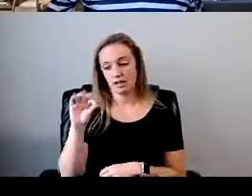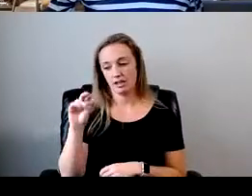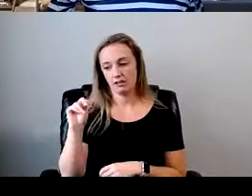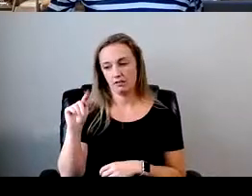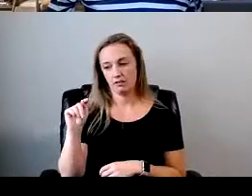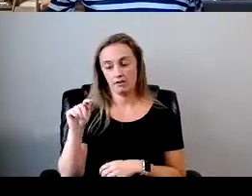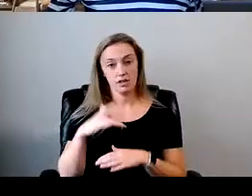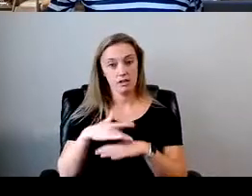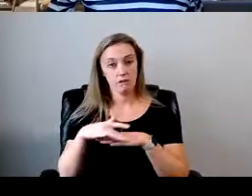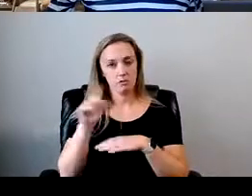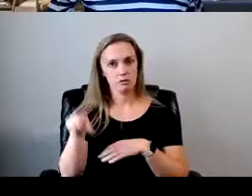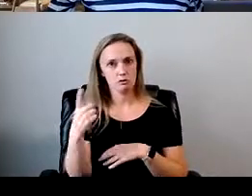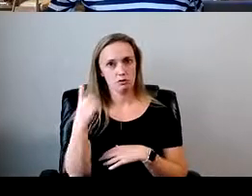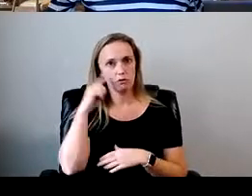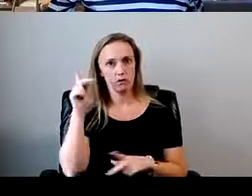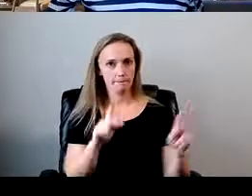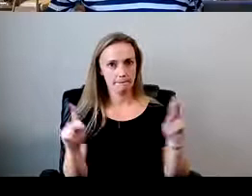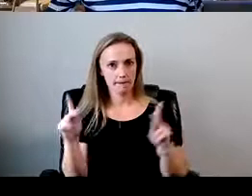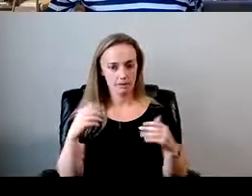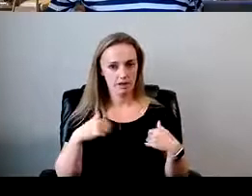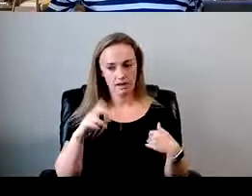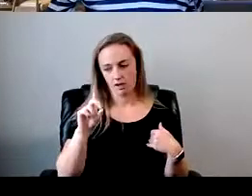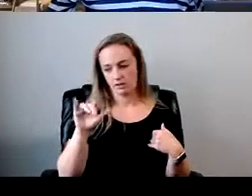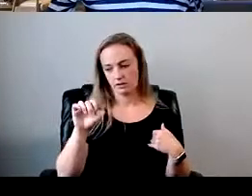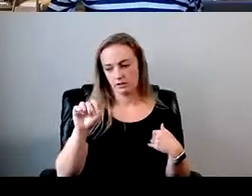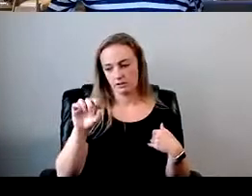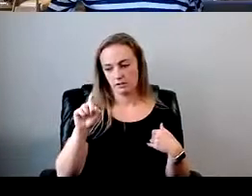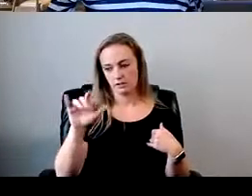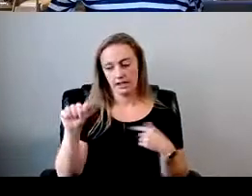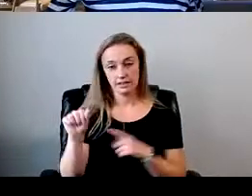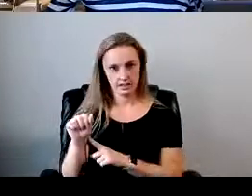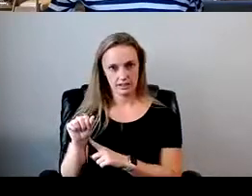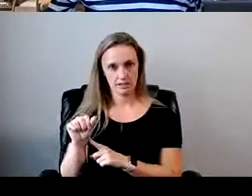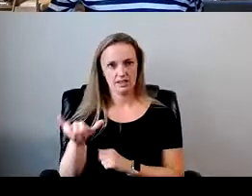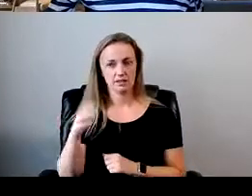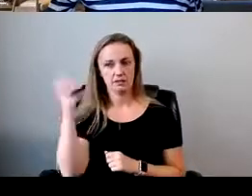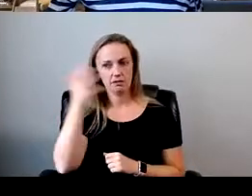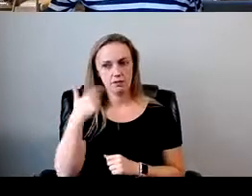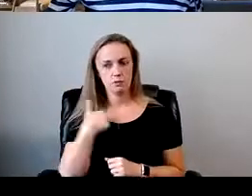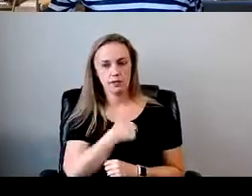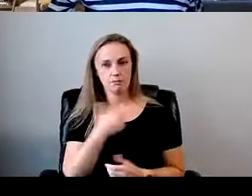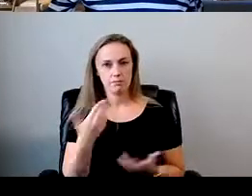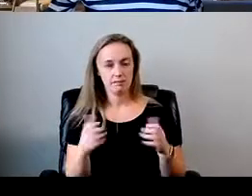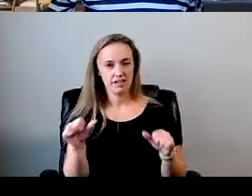And they said, they're not, somebody else said the dyslexia font is amazing. So we might be able to do that. If somebody could send us that information in chat,